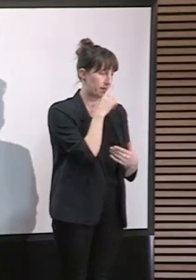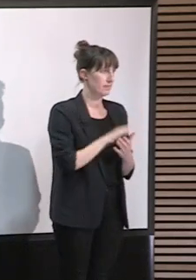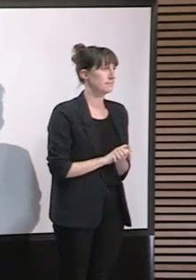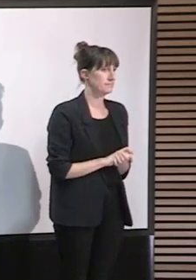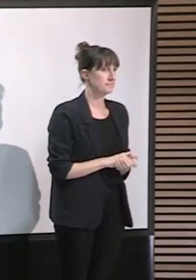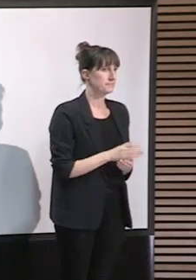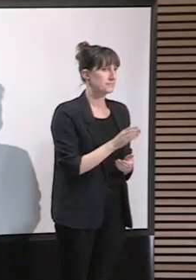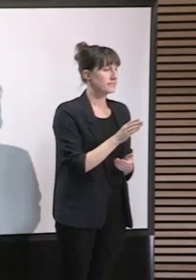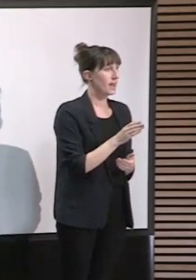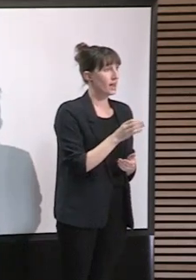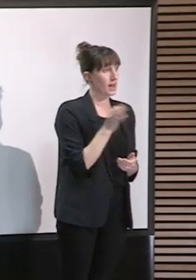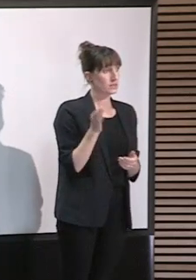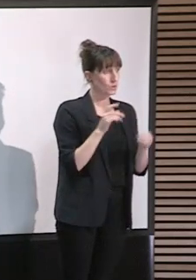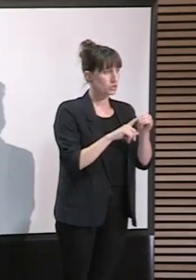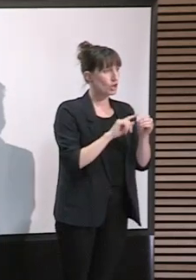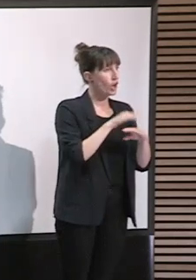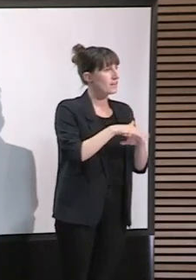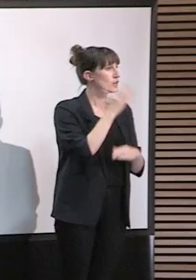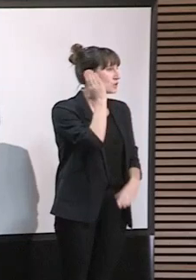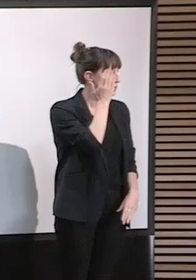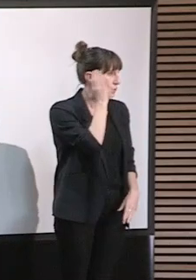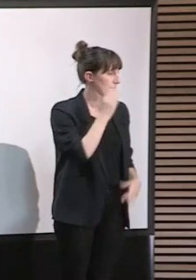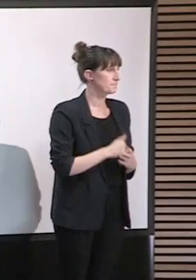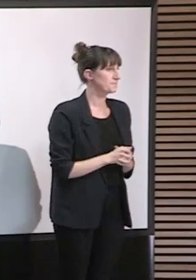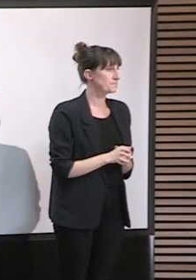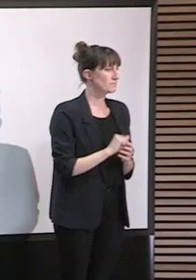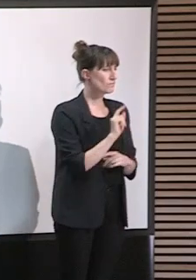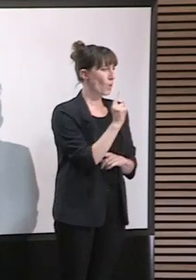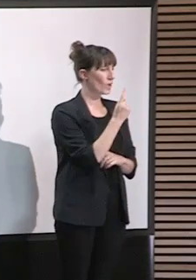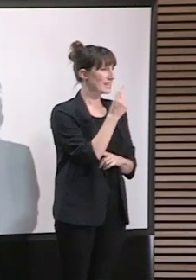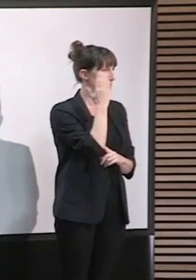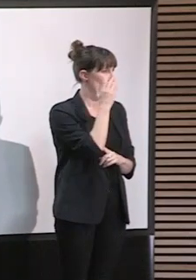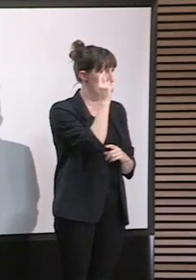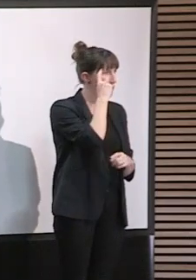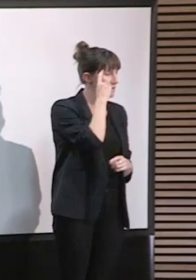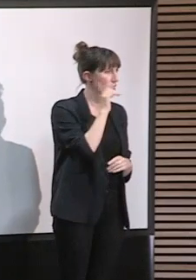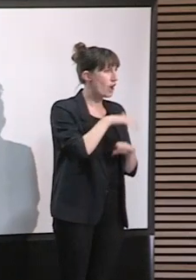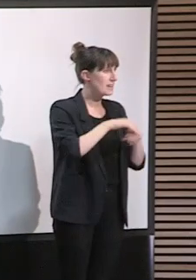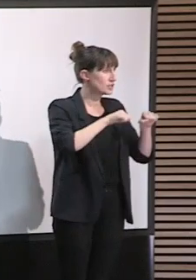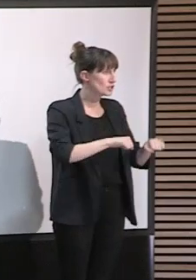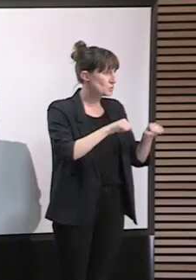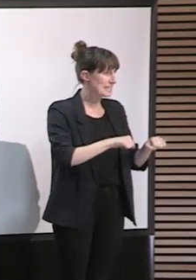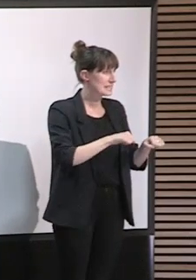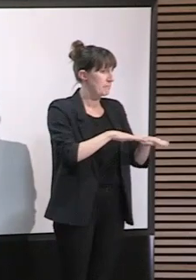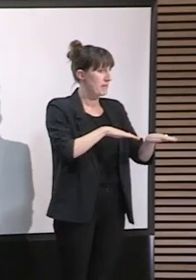will all get through this as quickly as we can. Minister just on schools Auckland principals